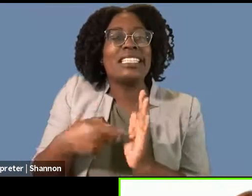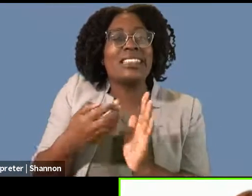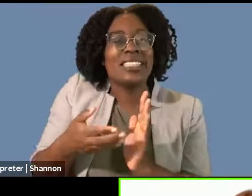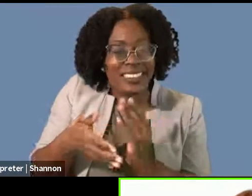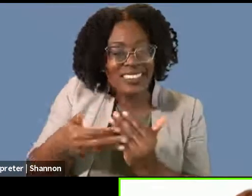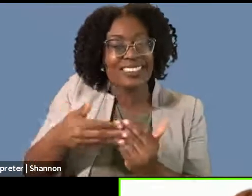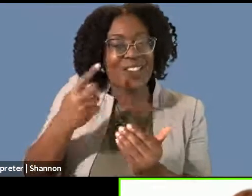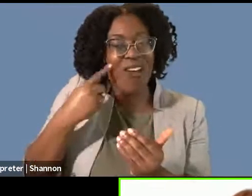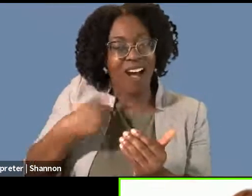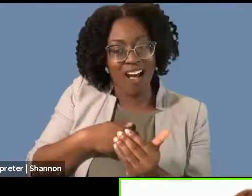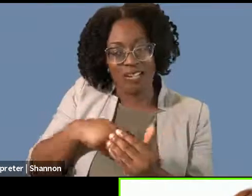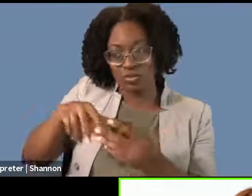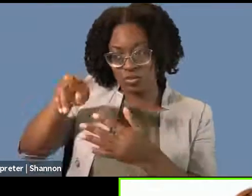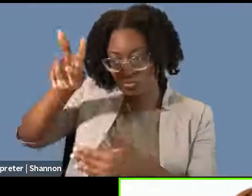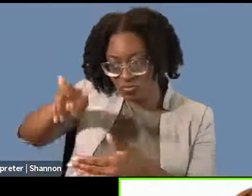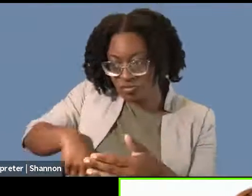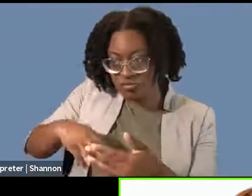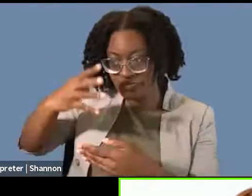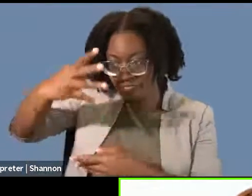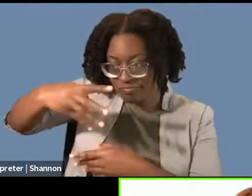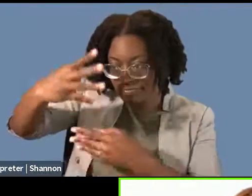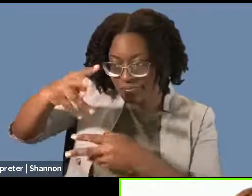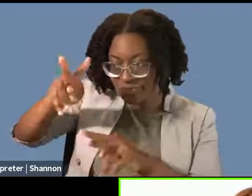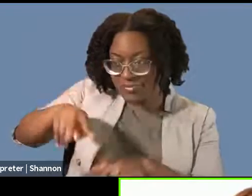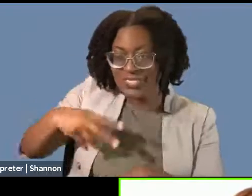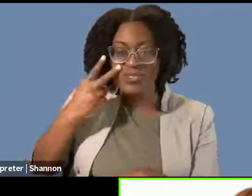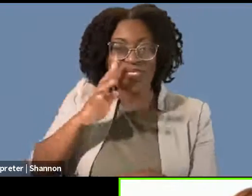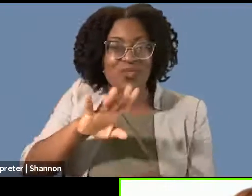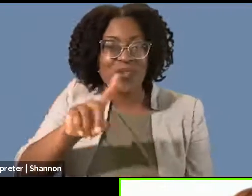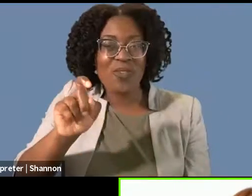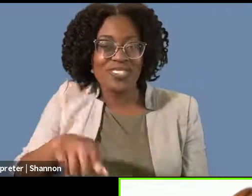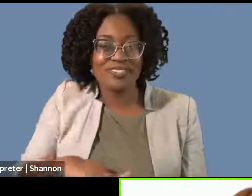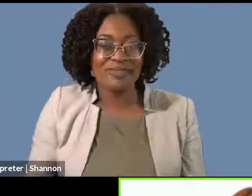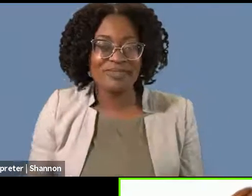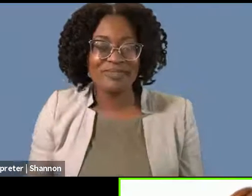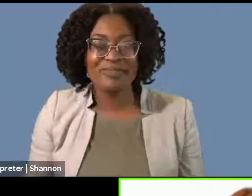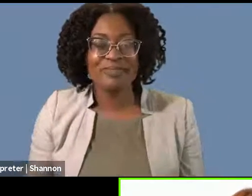So, today p I am excited to have this conversation. I believe we need more